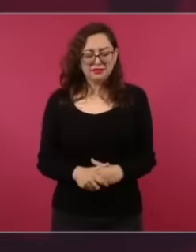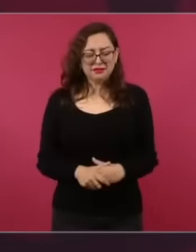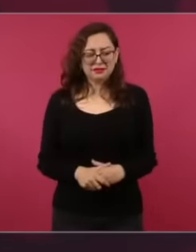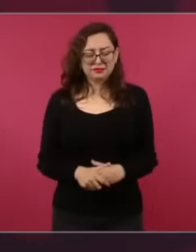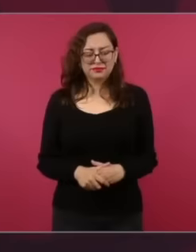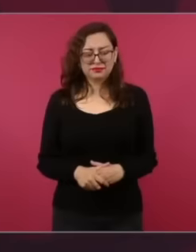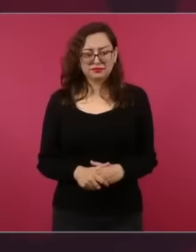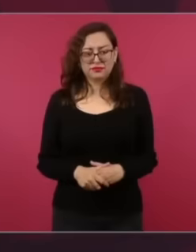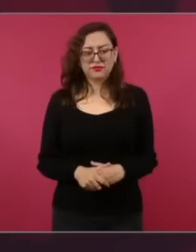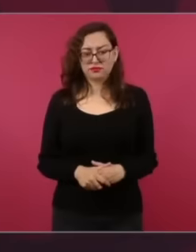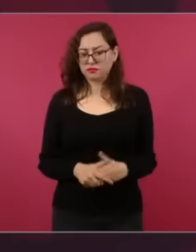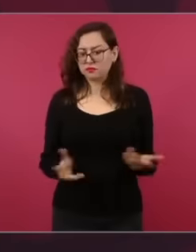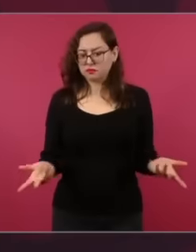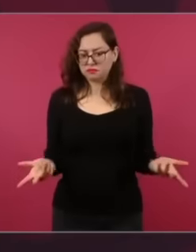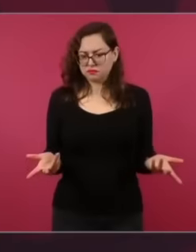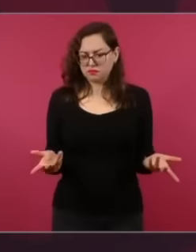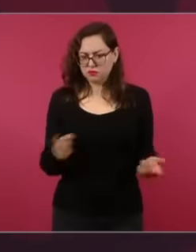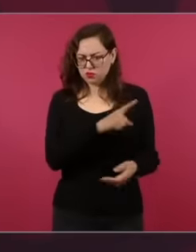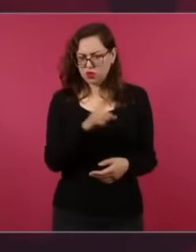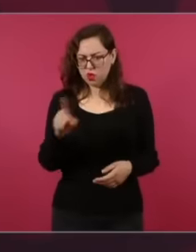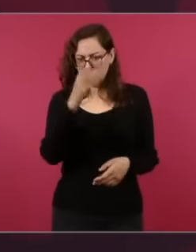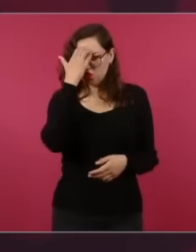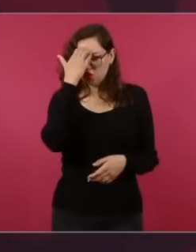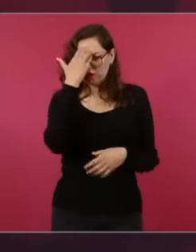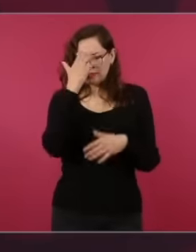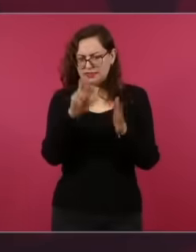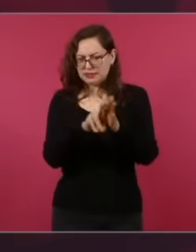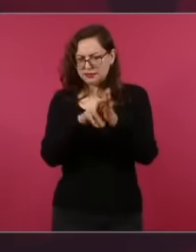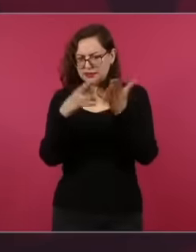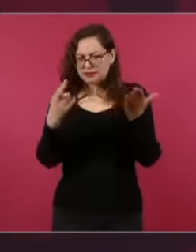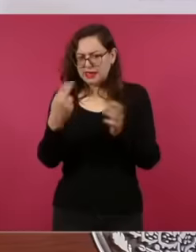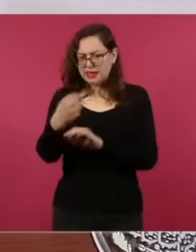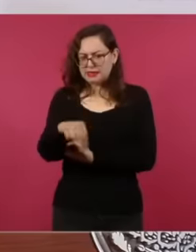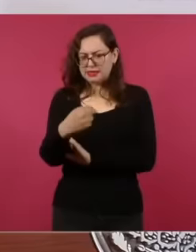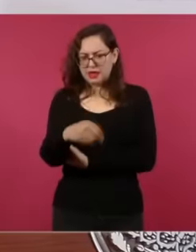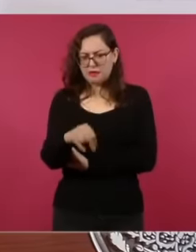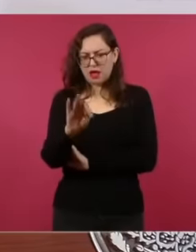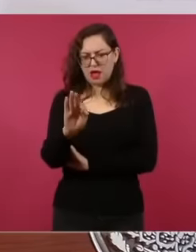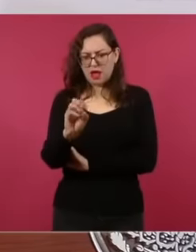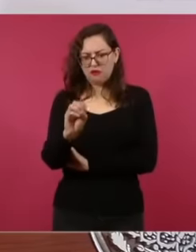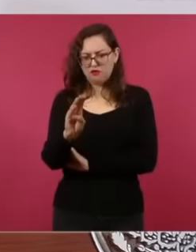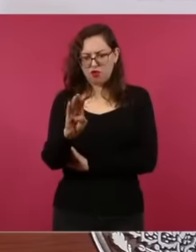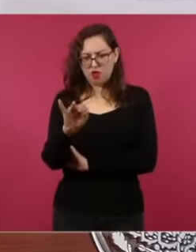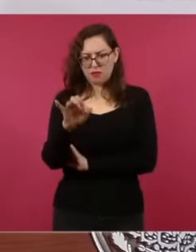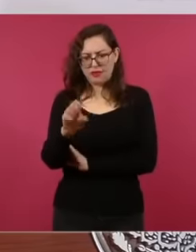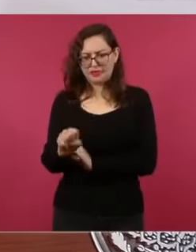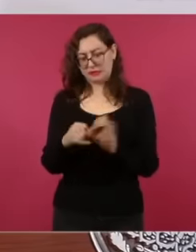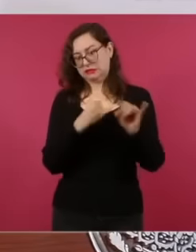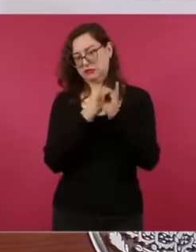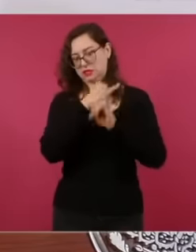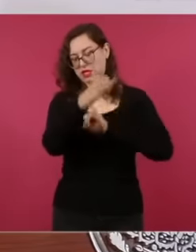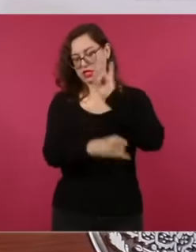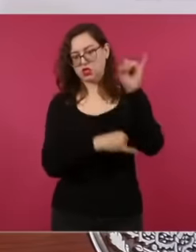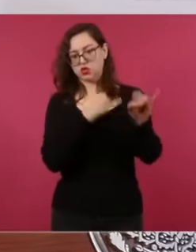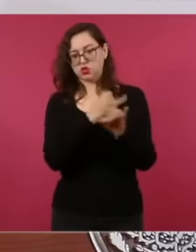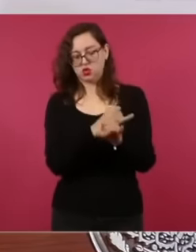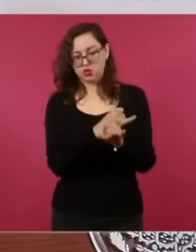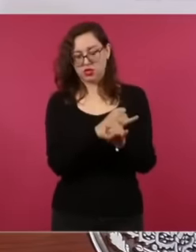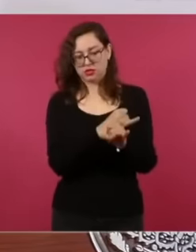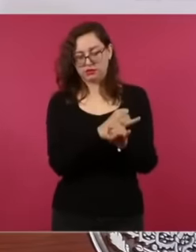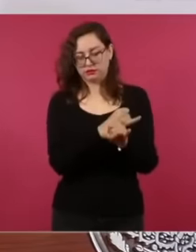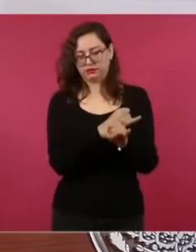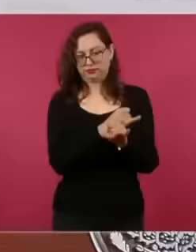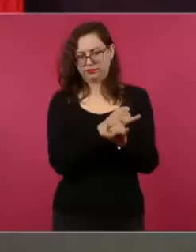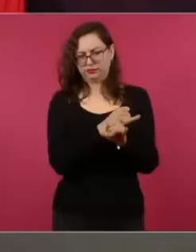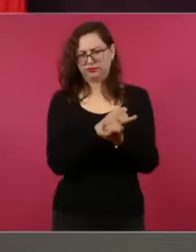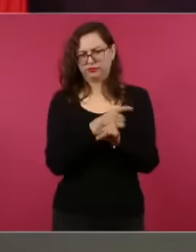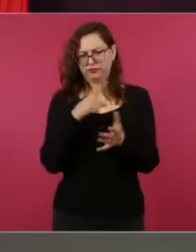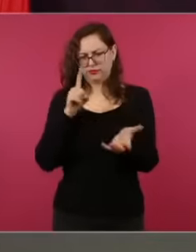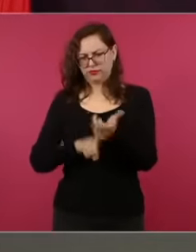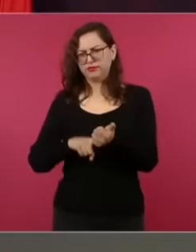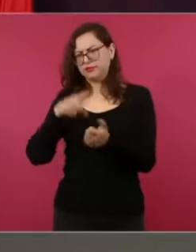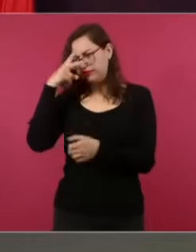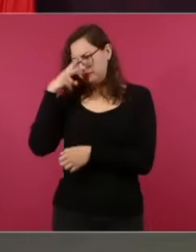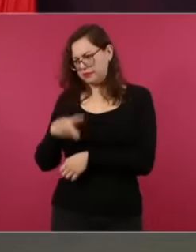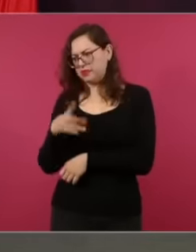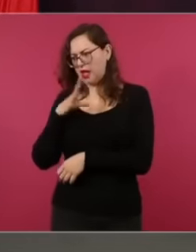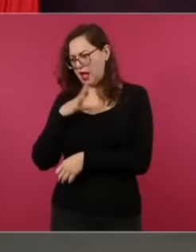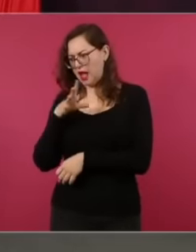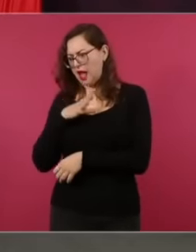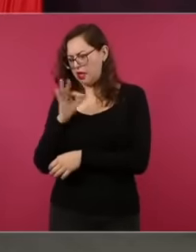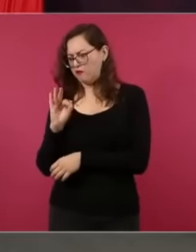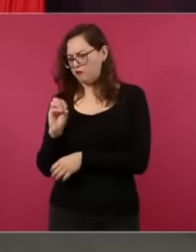the world magazine, because there is a national one. I think